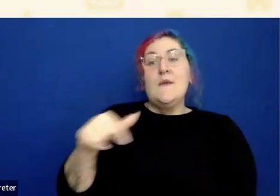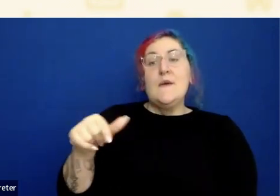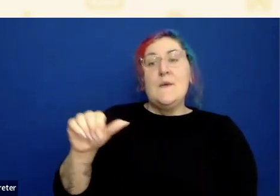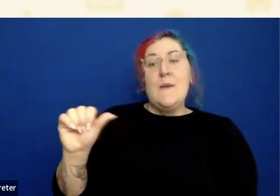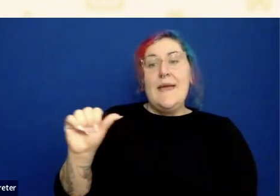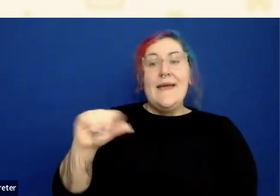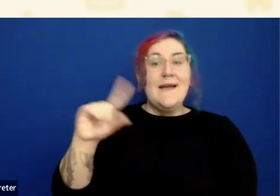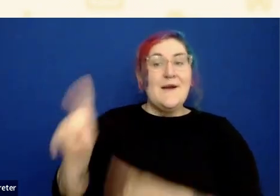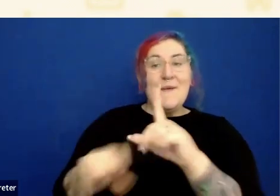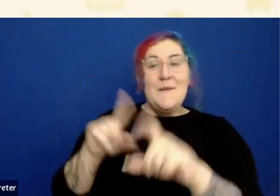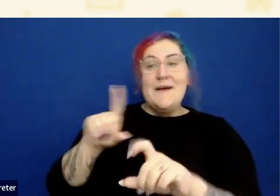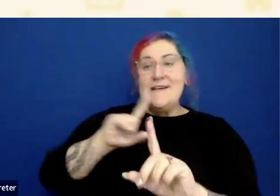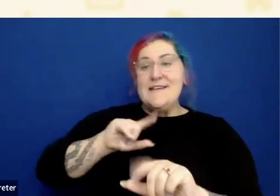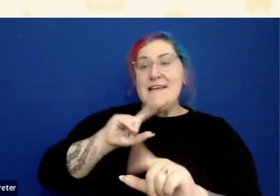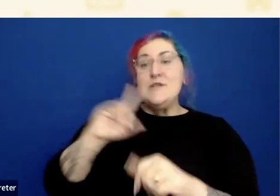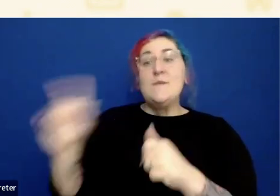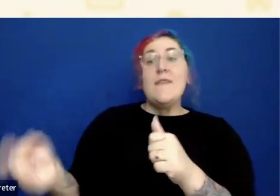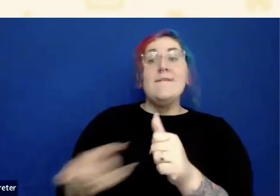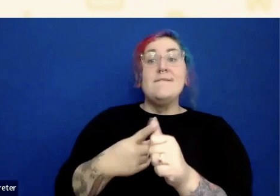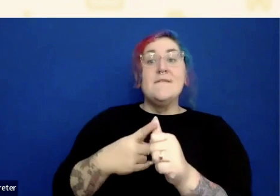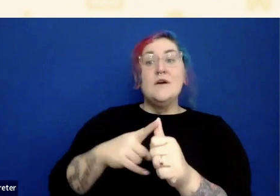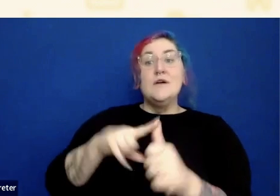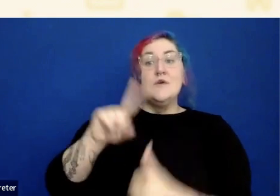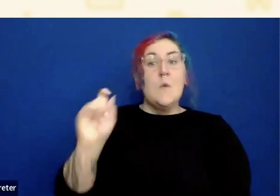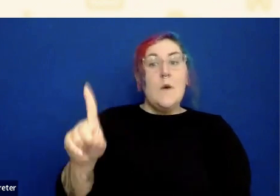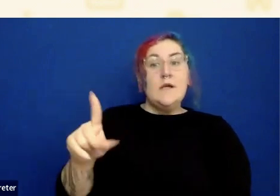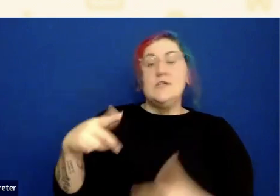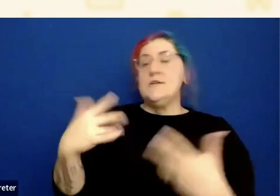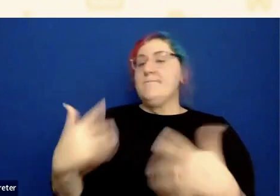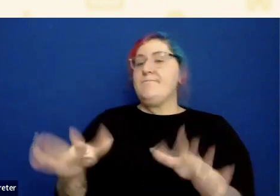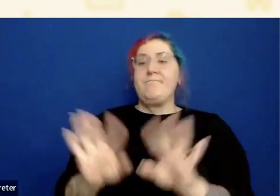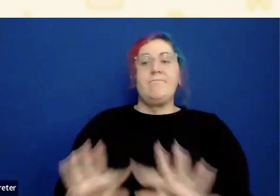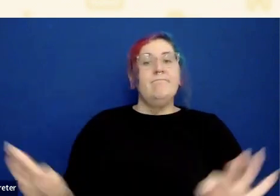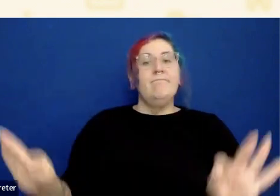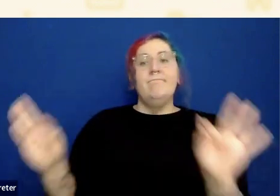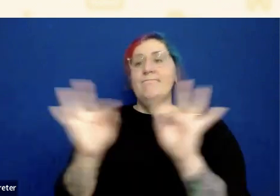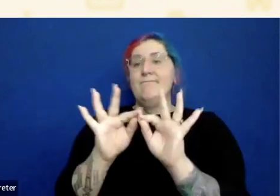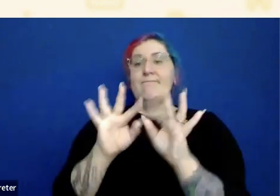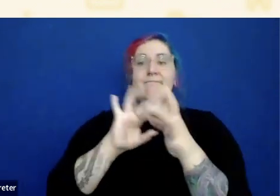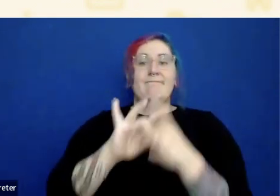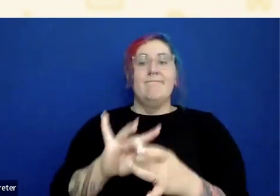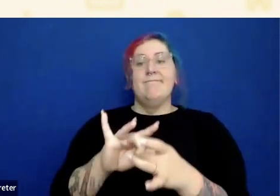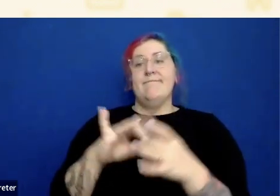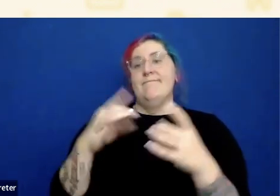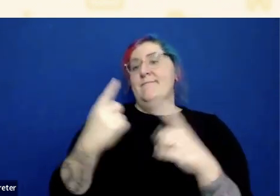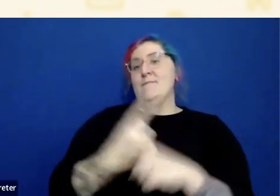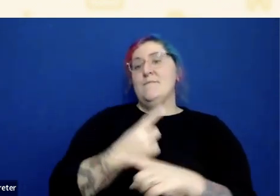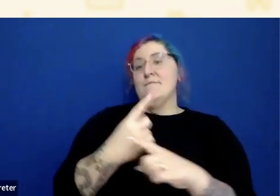So the first question is actually extremely apropos to what we've been just talking about, and the question is: